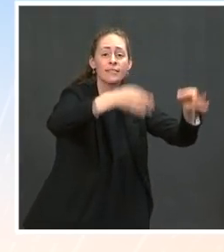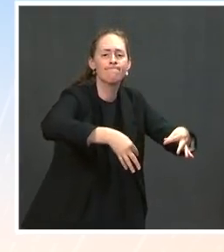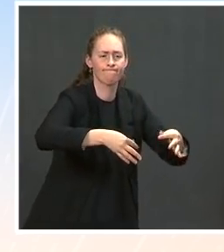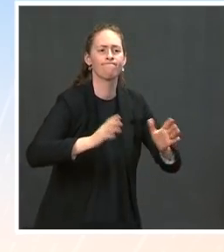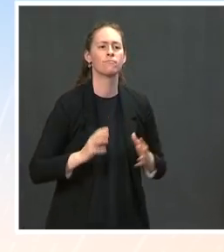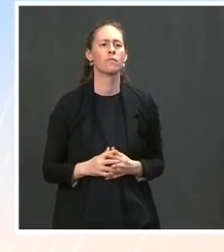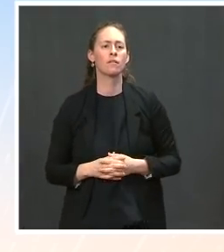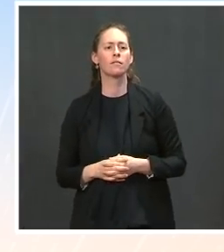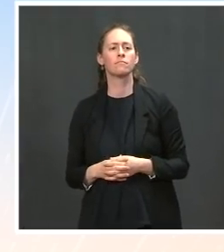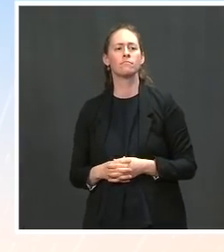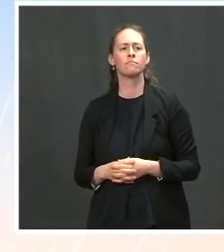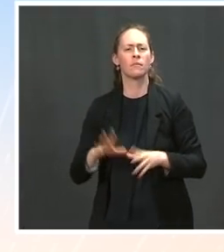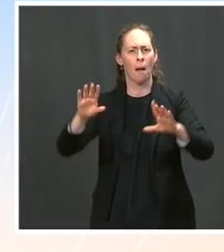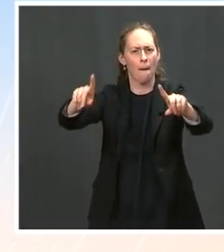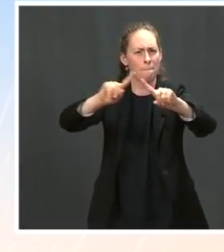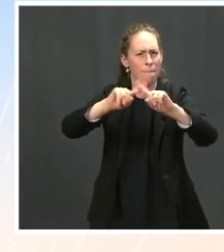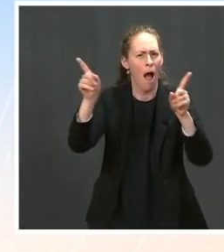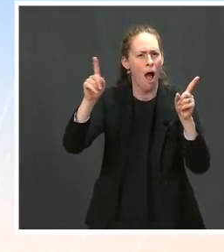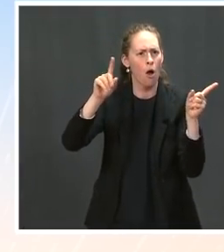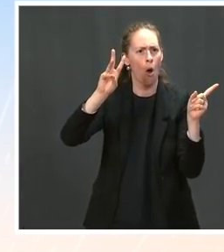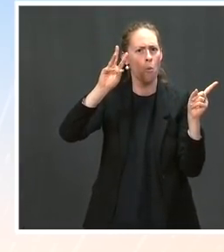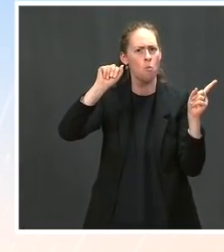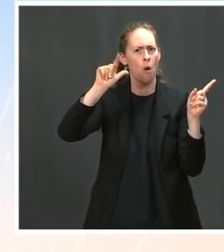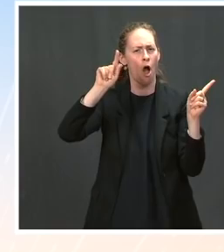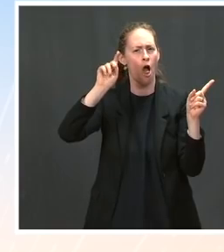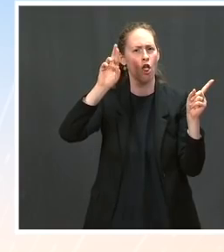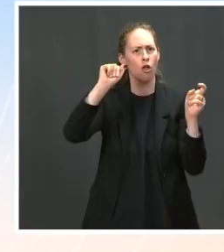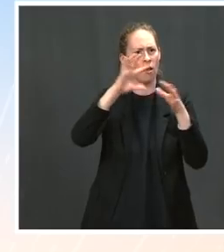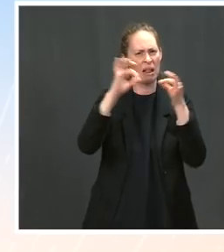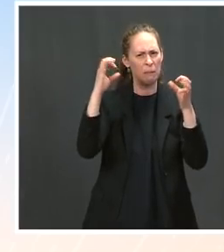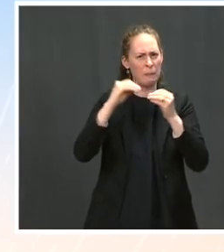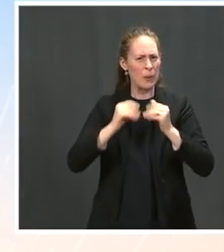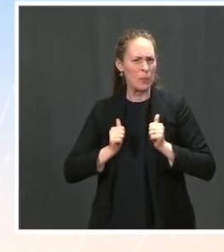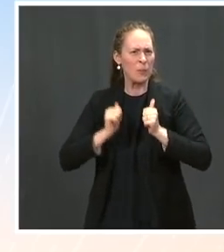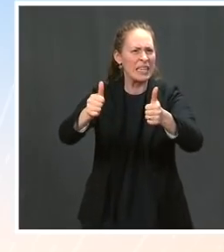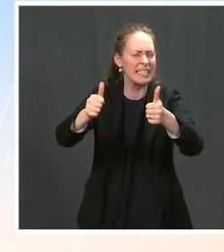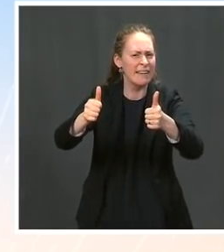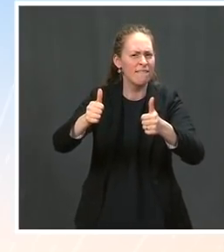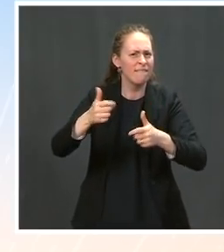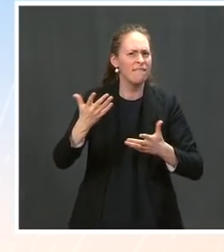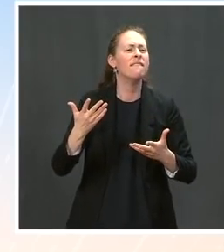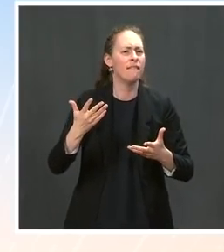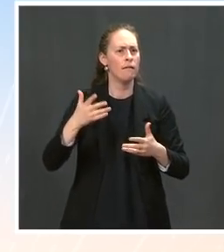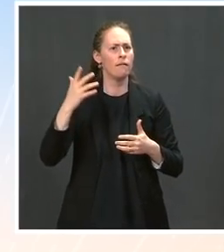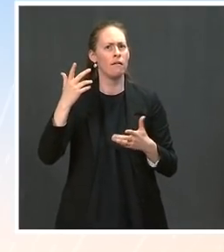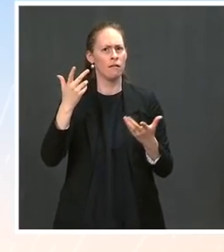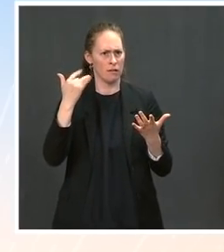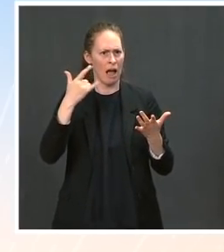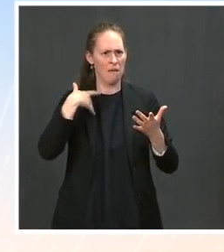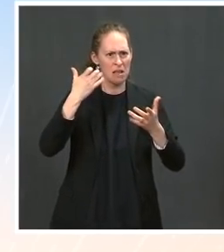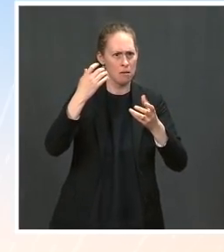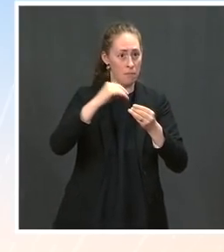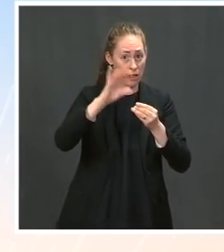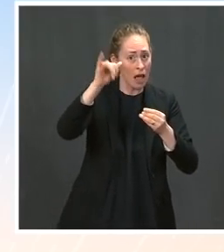to perhaps get more confrontational on the streets. Ms. Psaki: And she's had additional comments since then, right? The Press: Yes. Ms. Psaki: Okay.